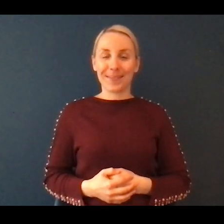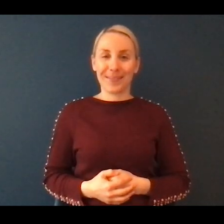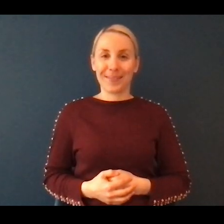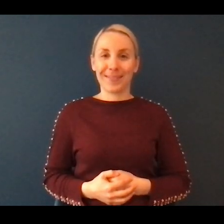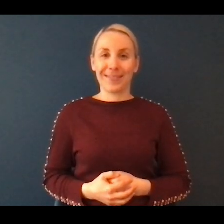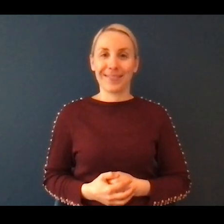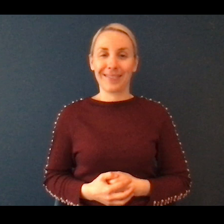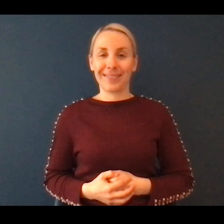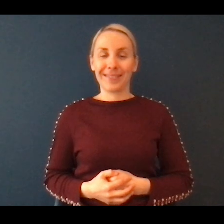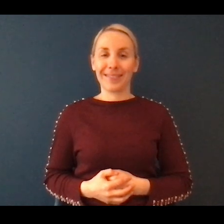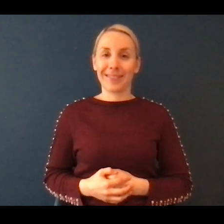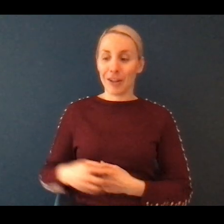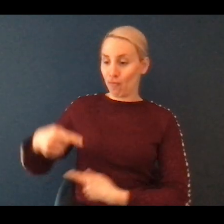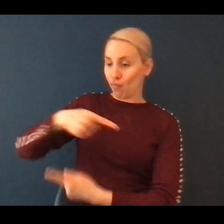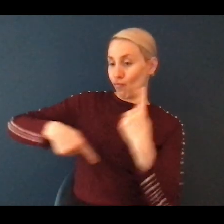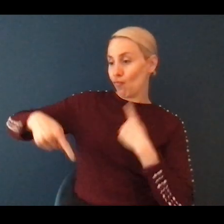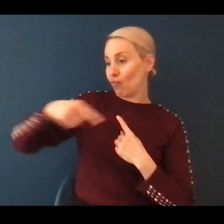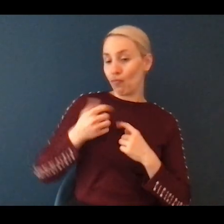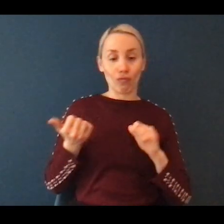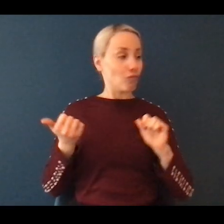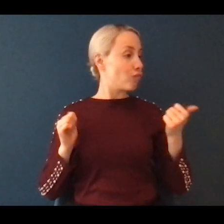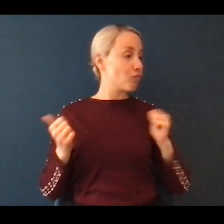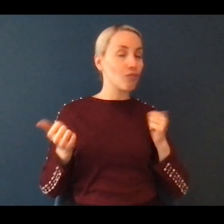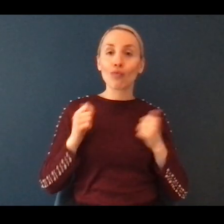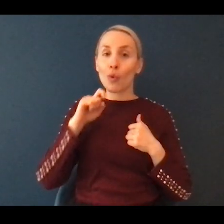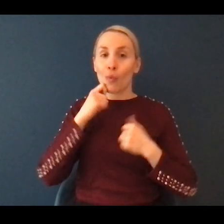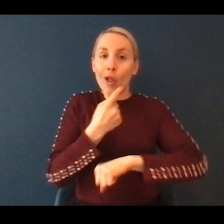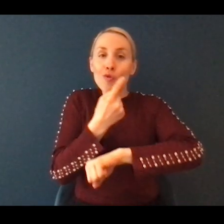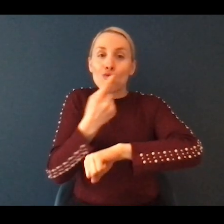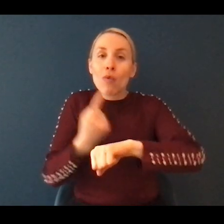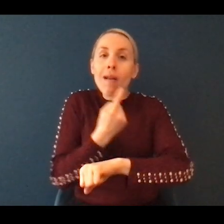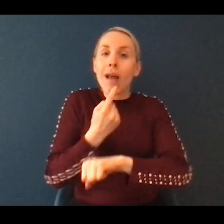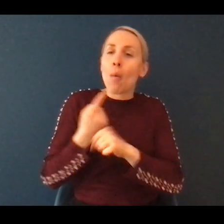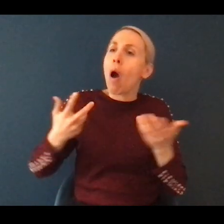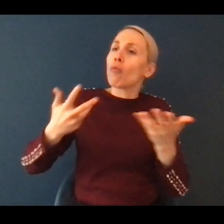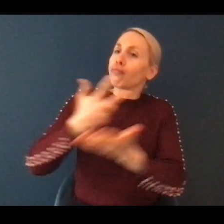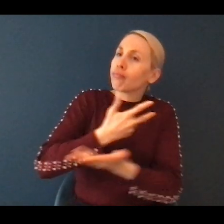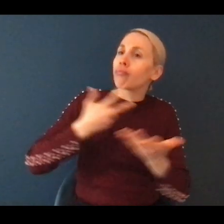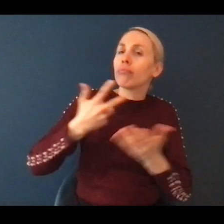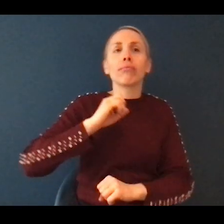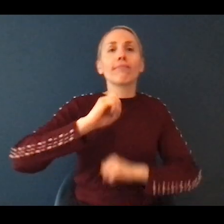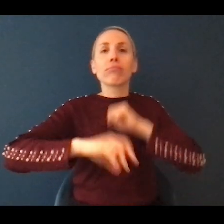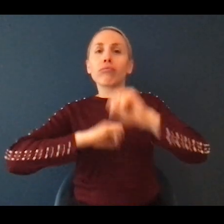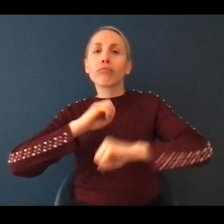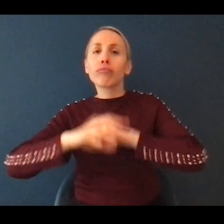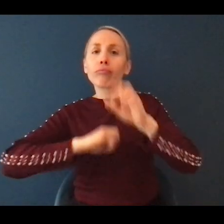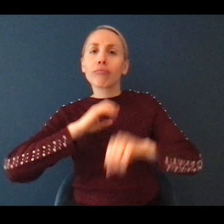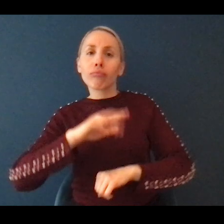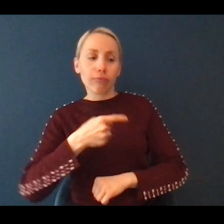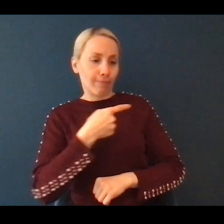us we're going to hold space over the next hour to share some of Alejandra and Silvia's